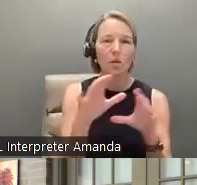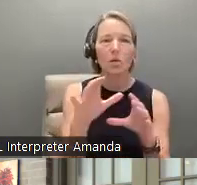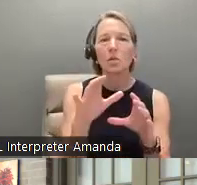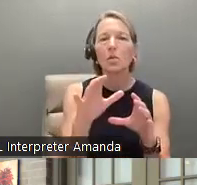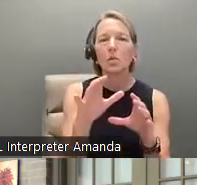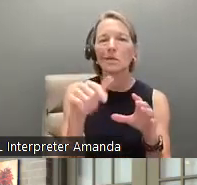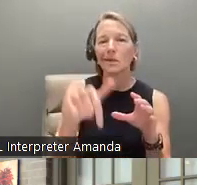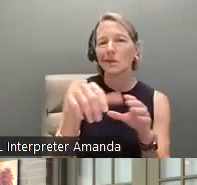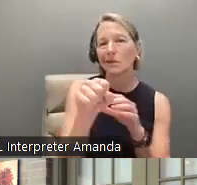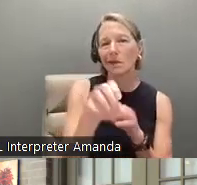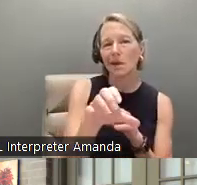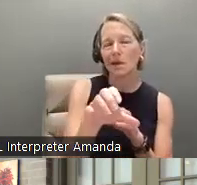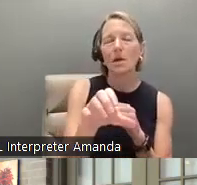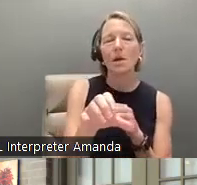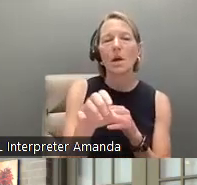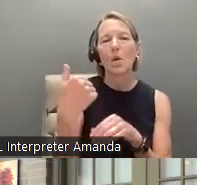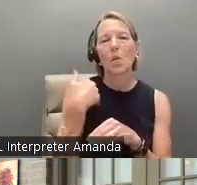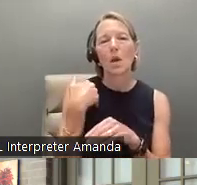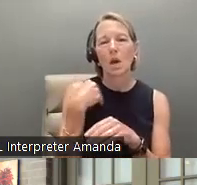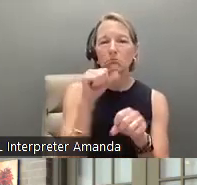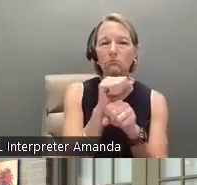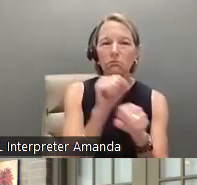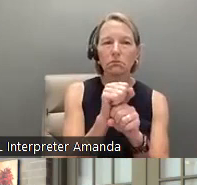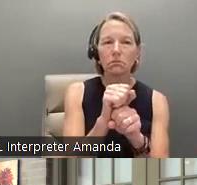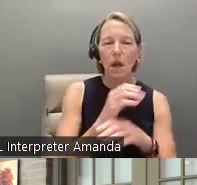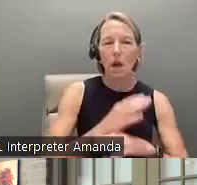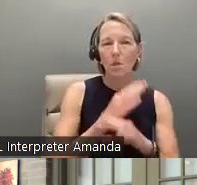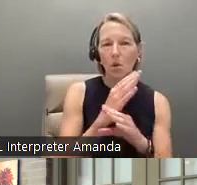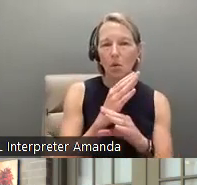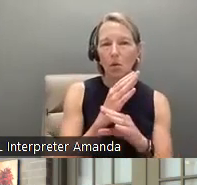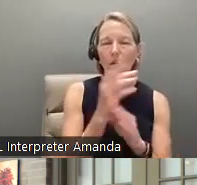um here in the state of South Carolina we have a mission to protect the legal civil and